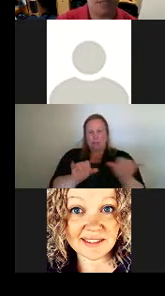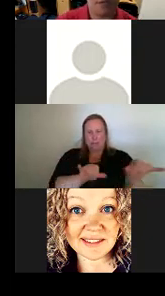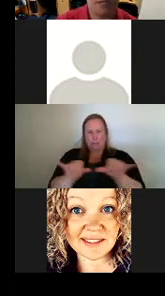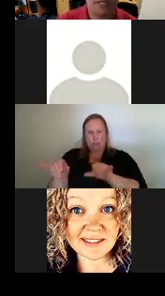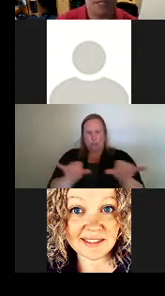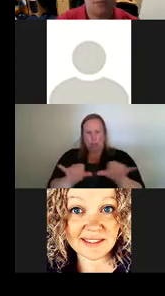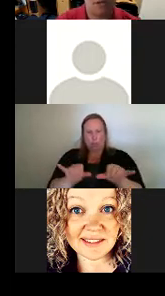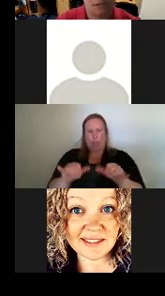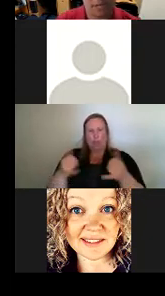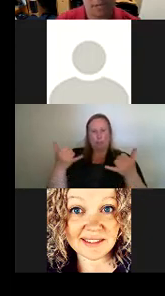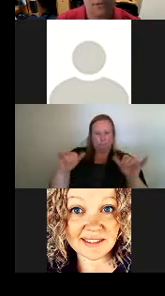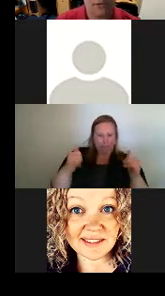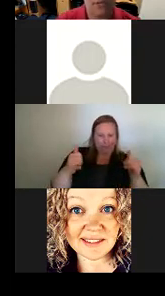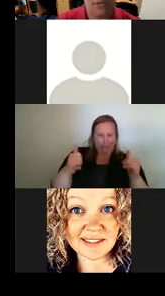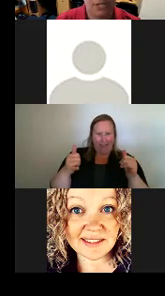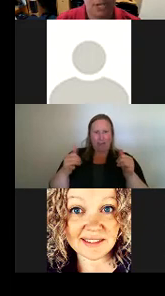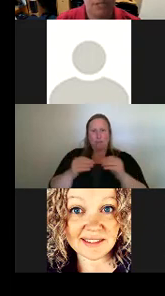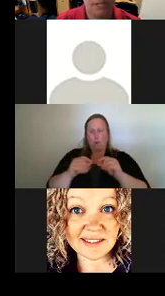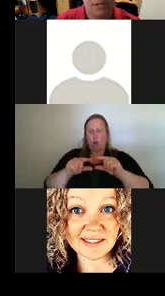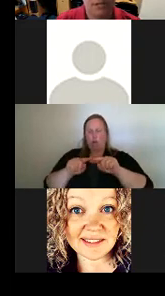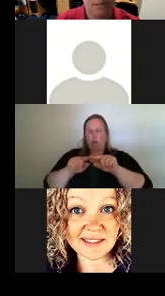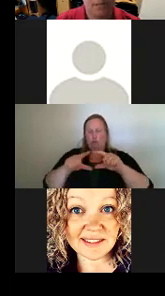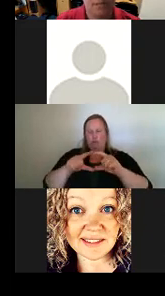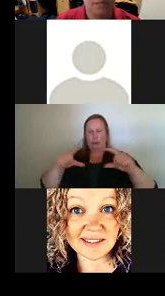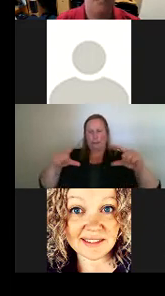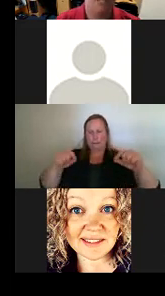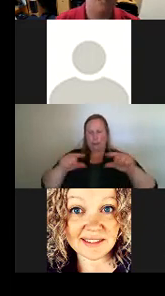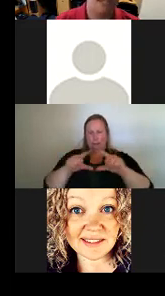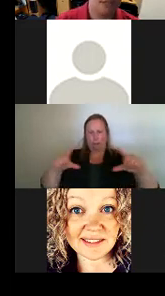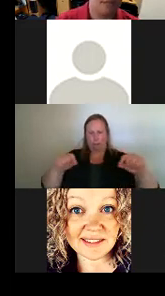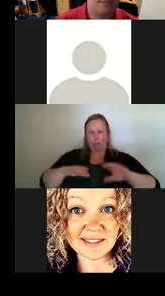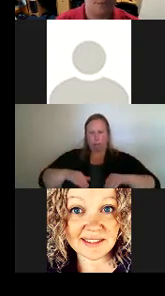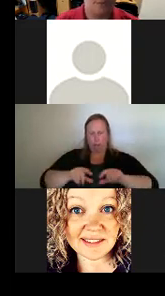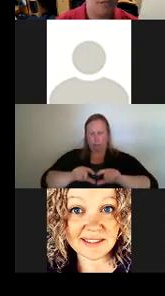BUTTON IS A RECTANGULAR SHAPE ON THE BOTTOM AND THE FORWARD